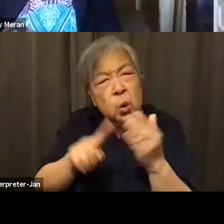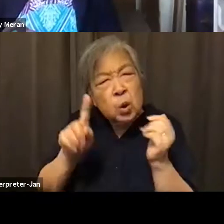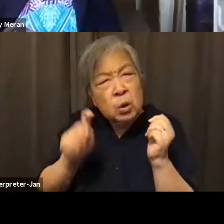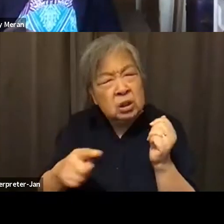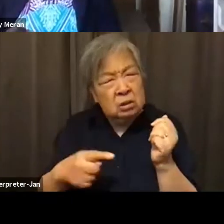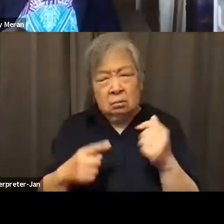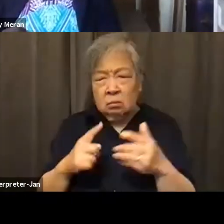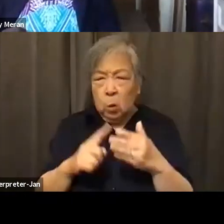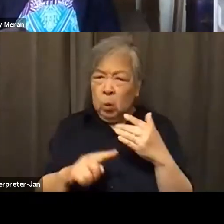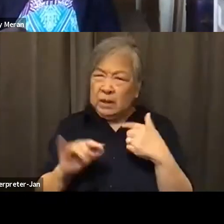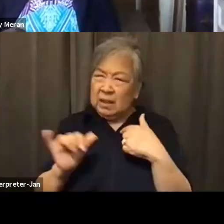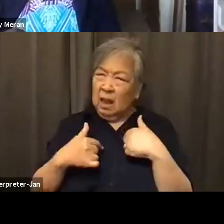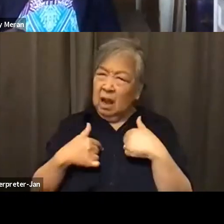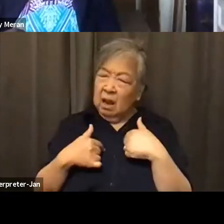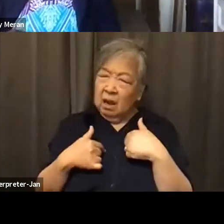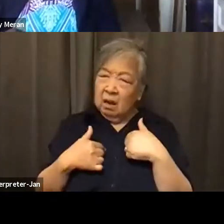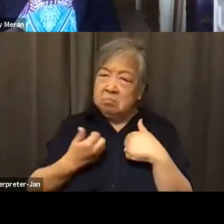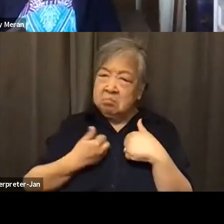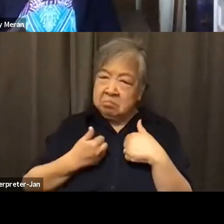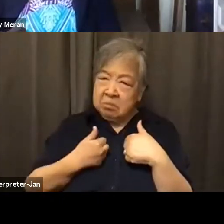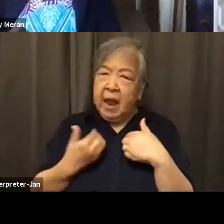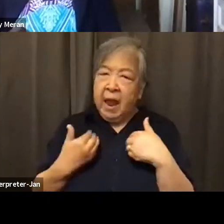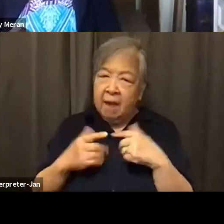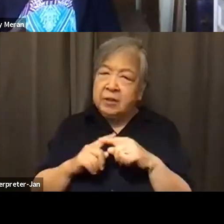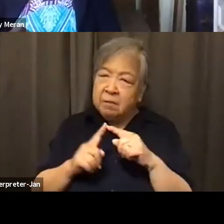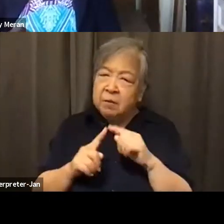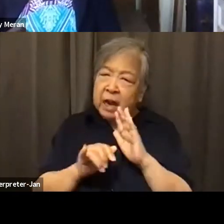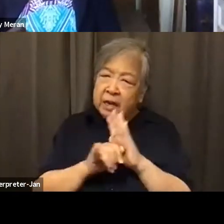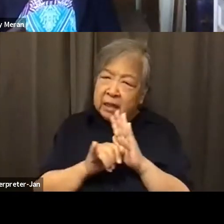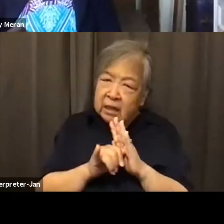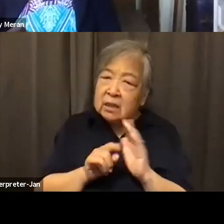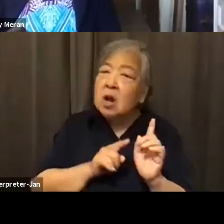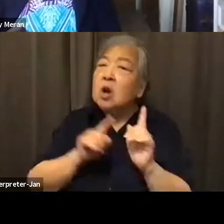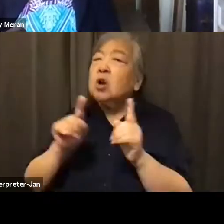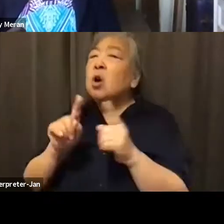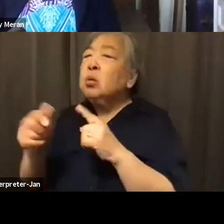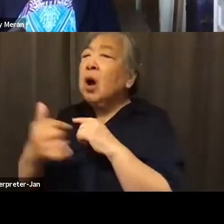experience different identities in other countries during international exchange travel?